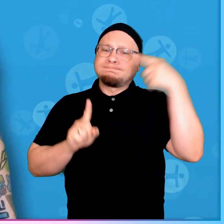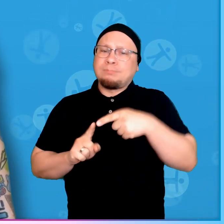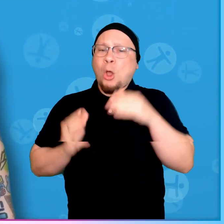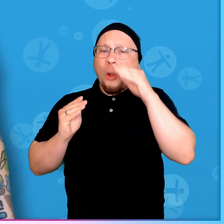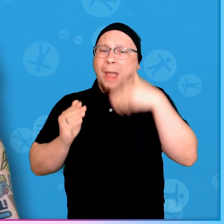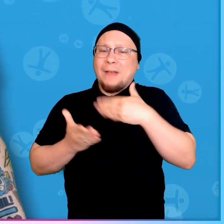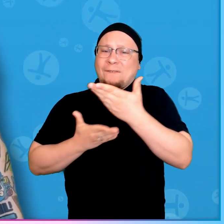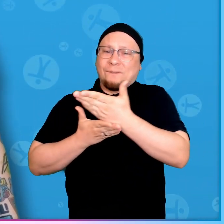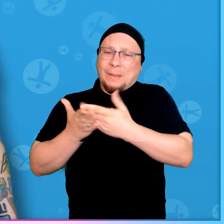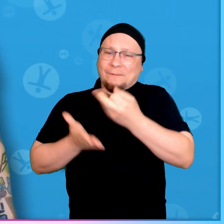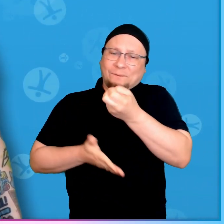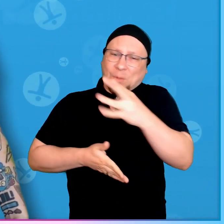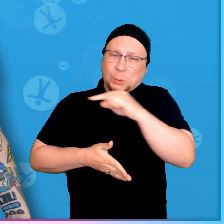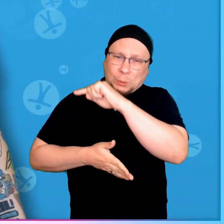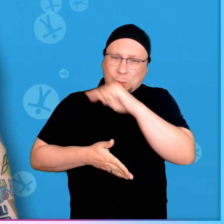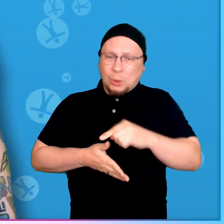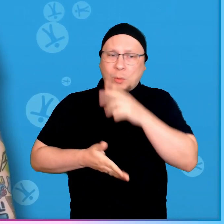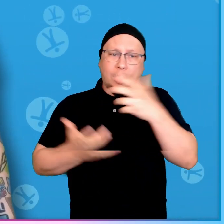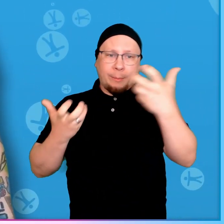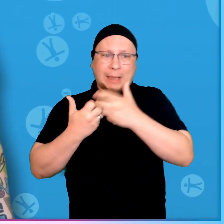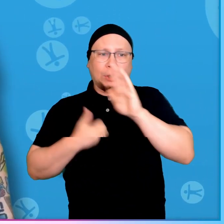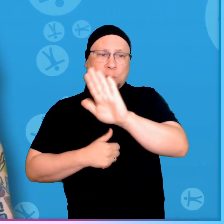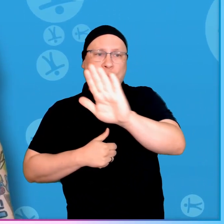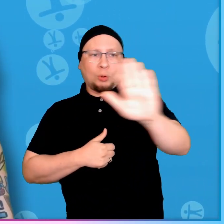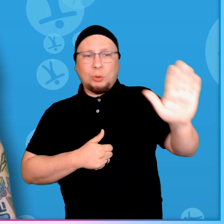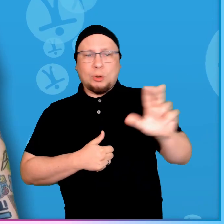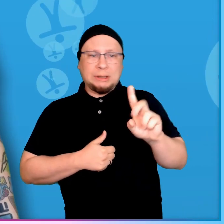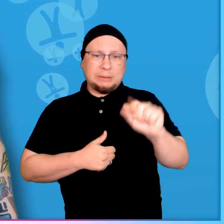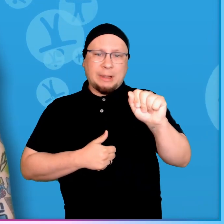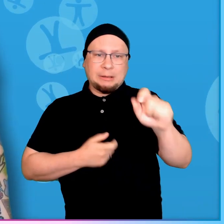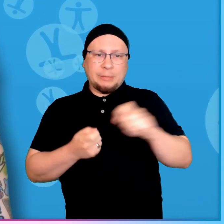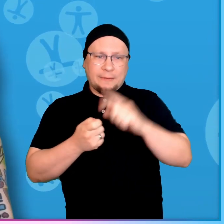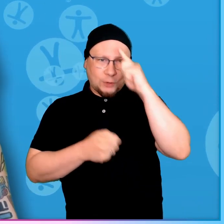of interesting games shown today that are going to be playable for you, no matter who you are.